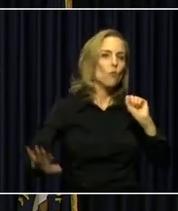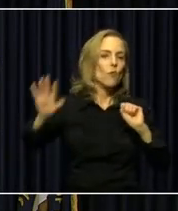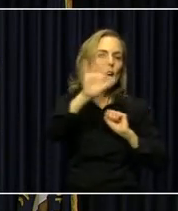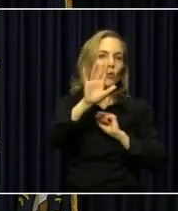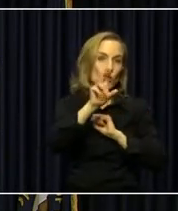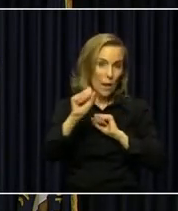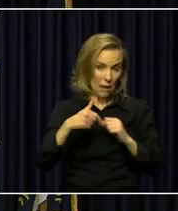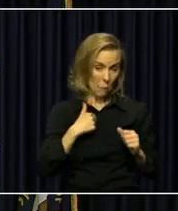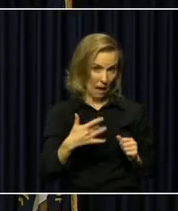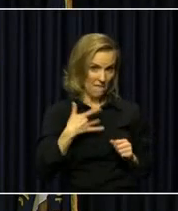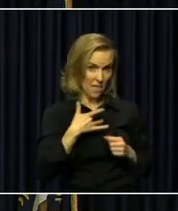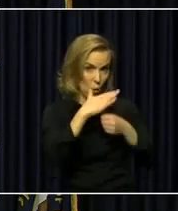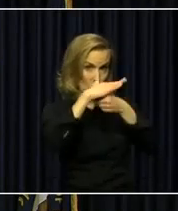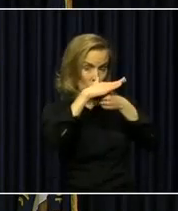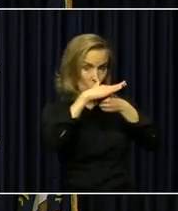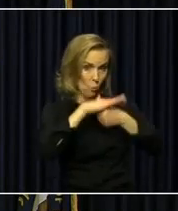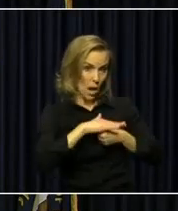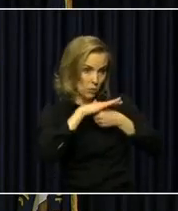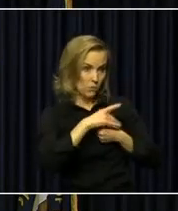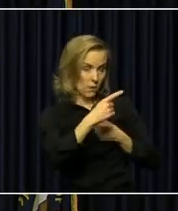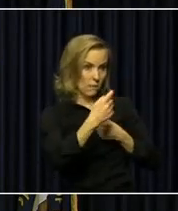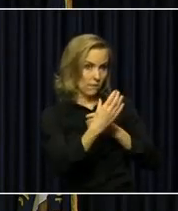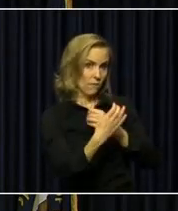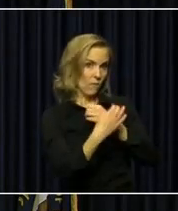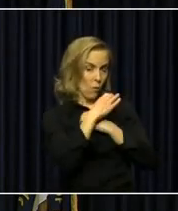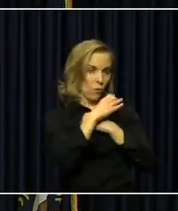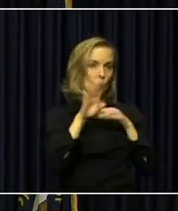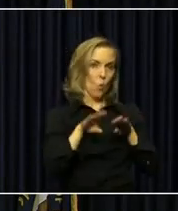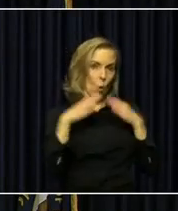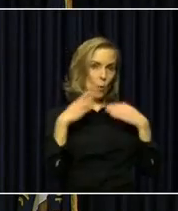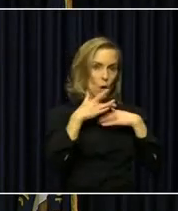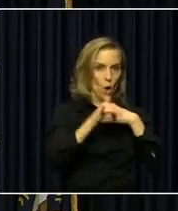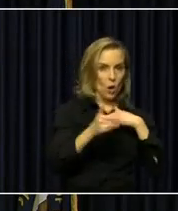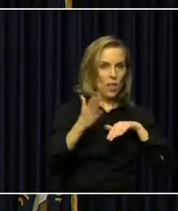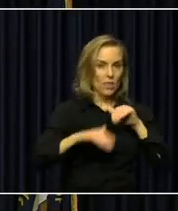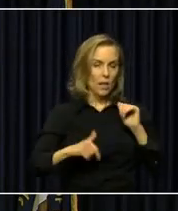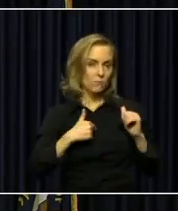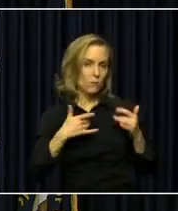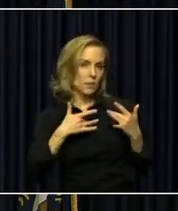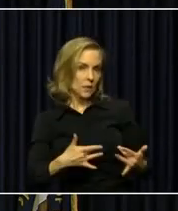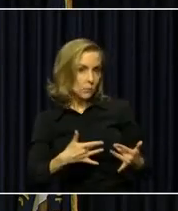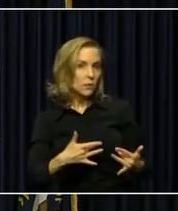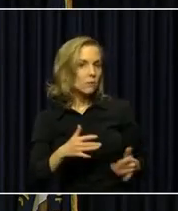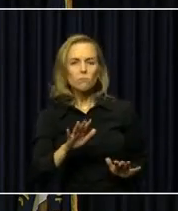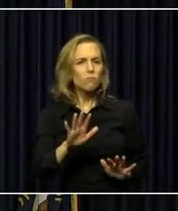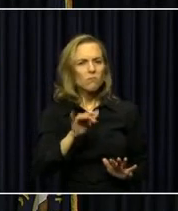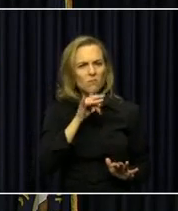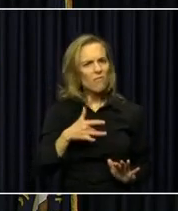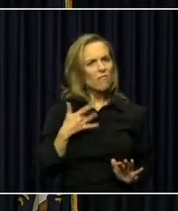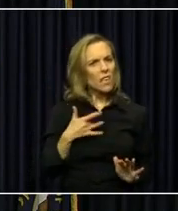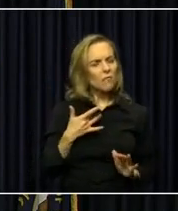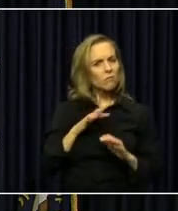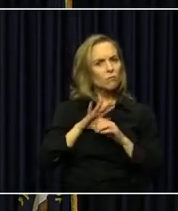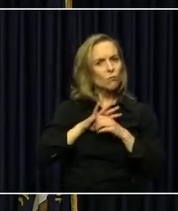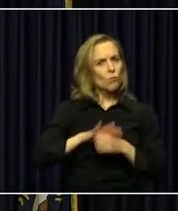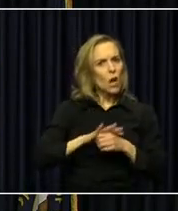WE WANT TO GET THERE. WE'RE WORKING TO GET THERE. BUT OUR TESTING CAPACITY IS STILL FAIRLY LIMITED AND THE